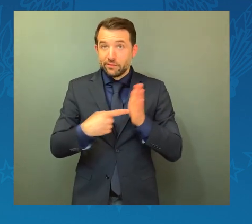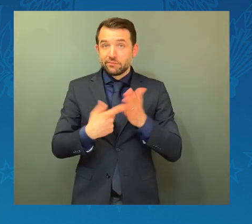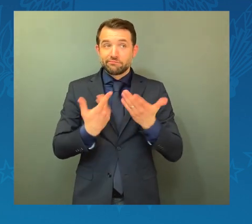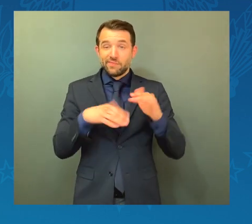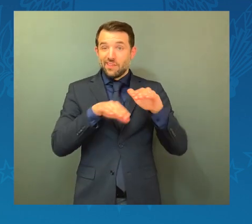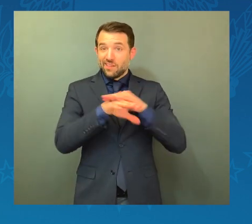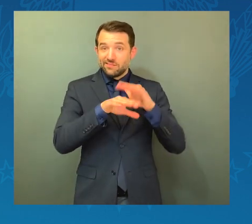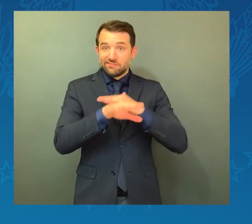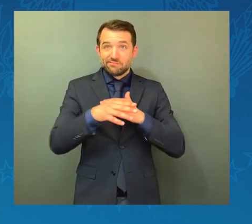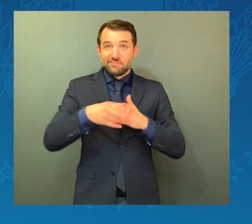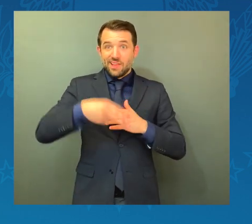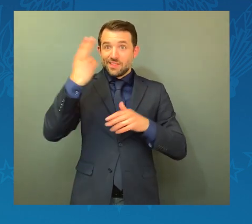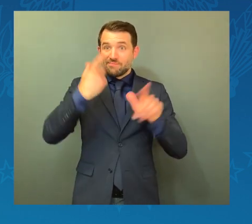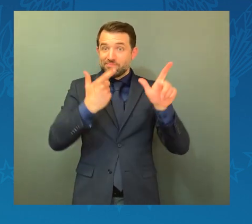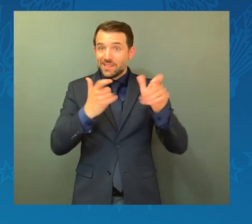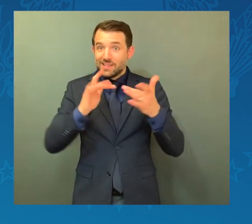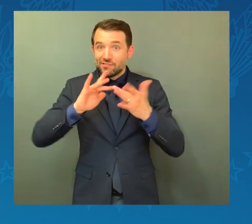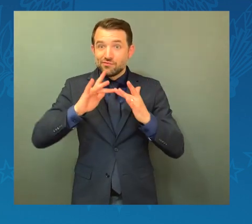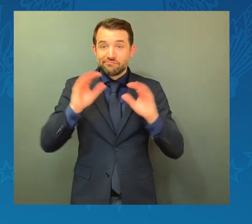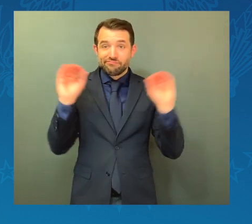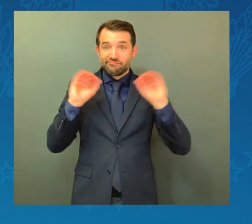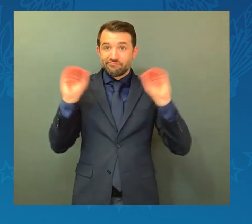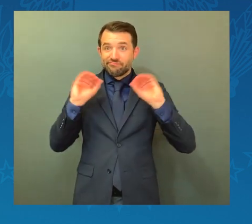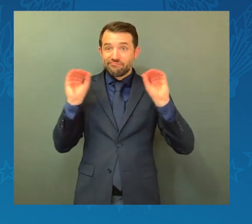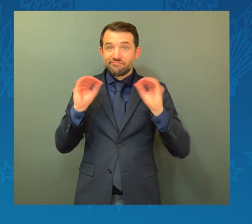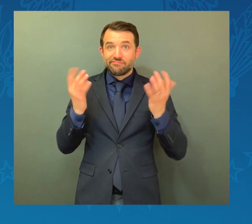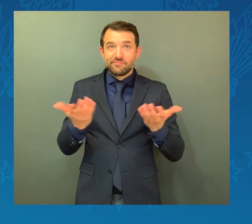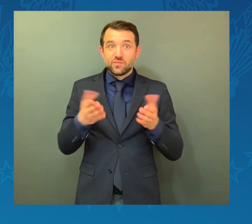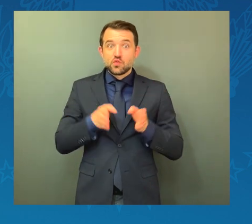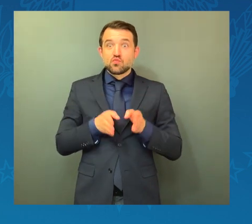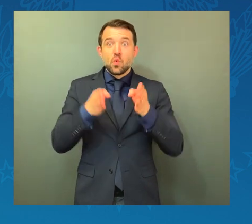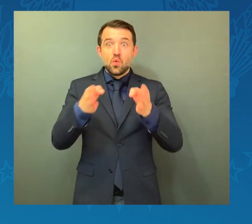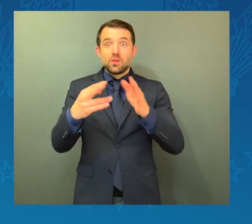or in communities where the roads and bridges are in desperate need of repair.